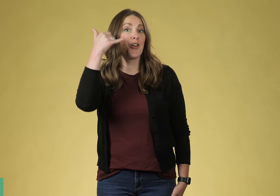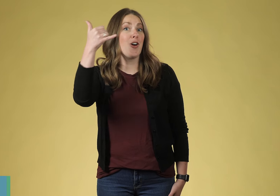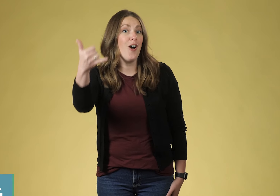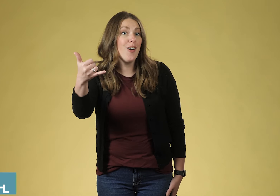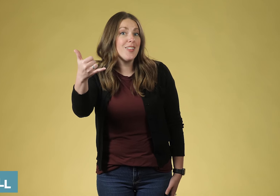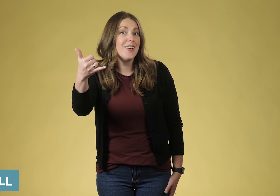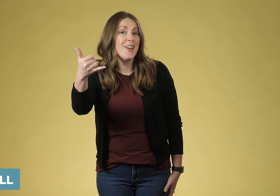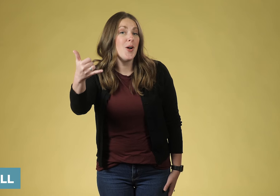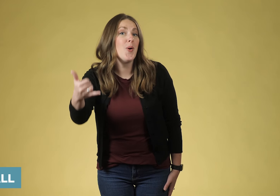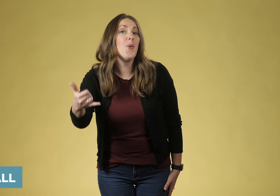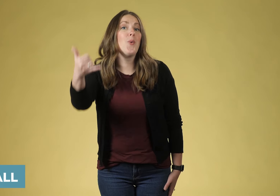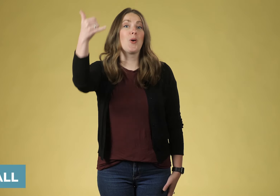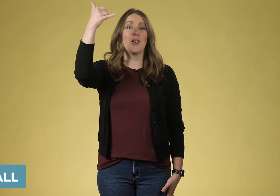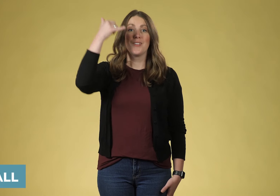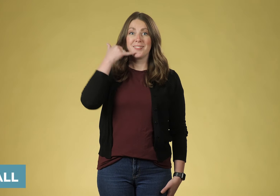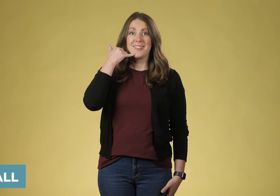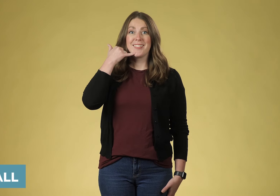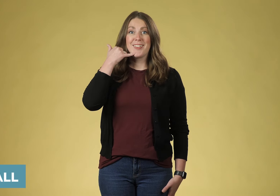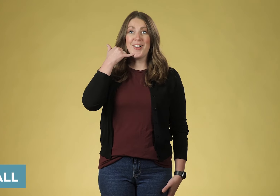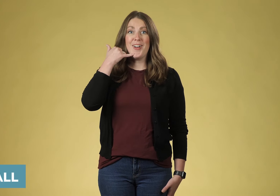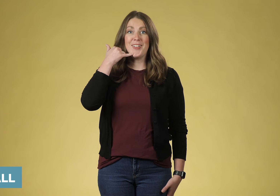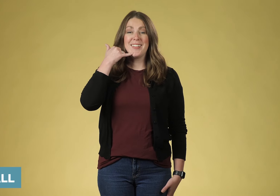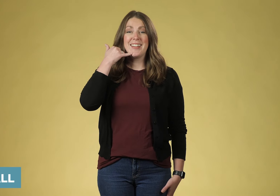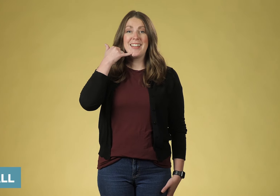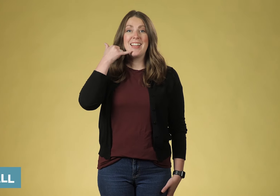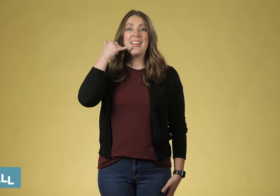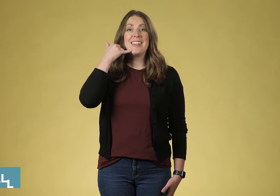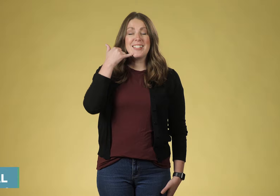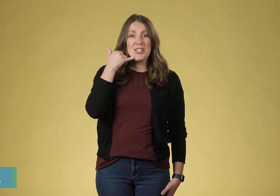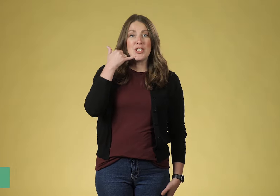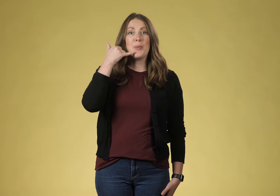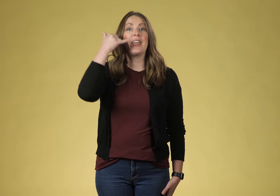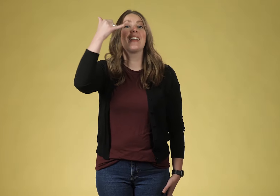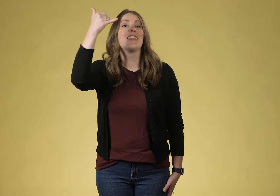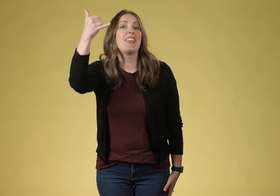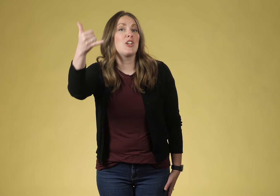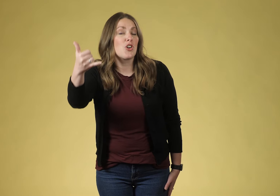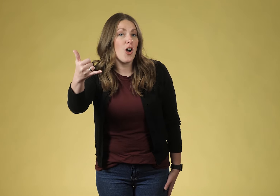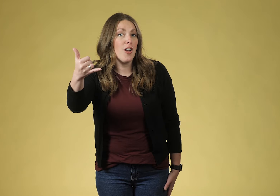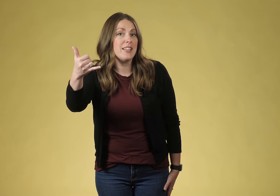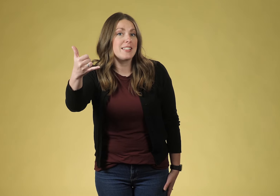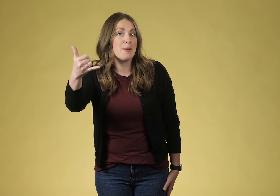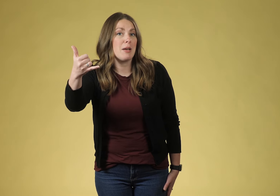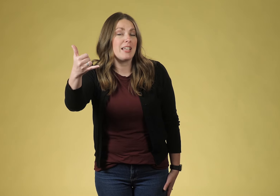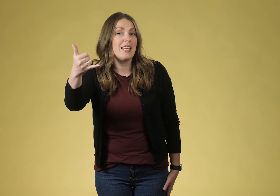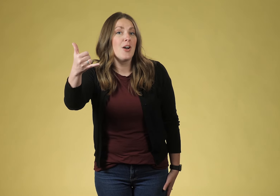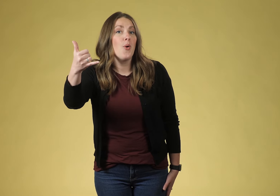Call or call. This is showing that you're calling somebody.